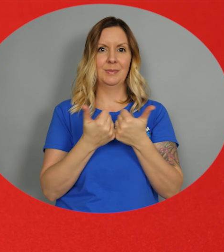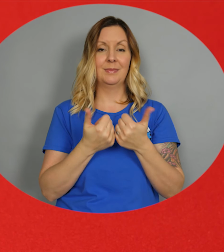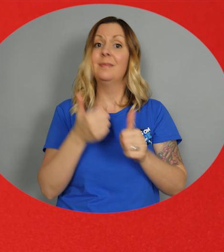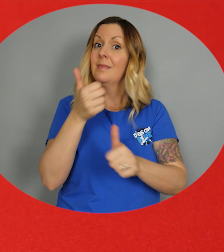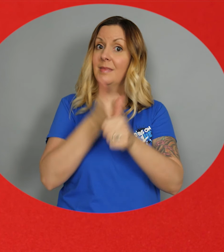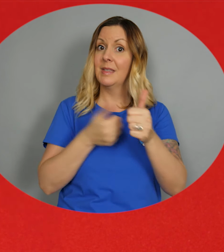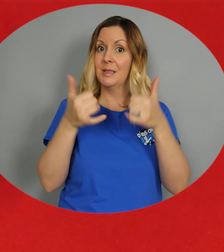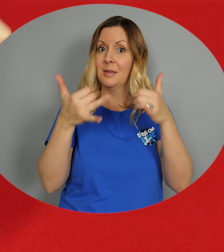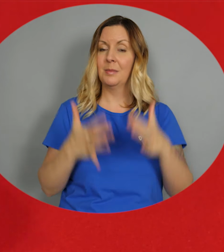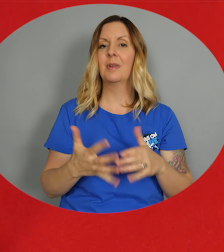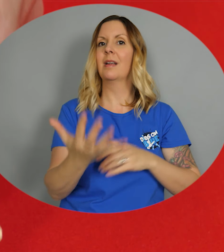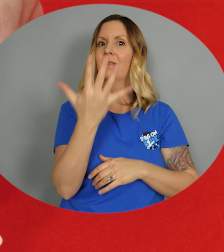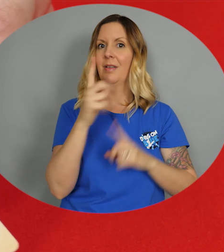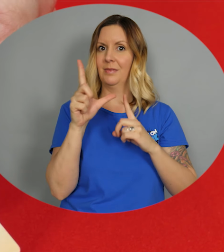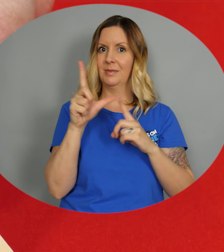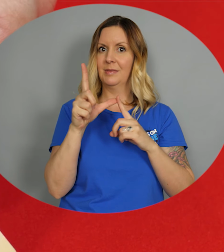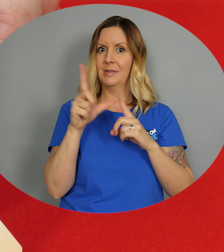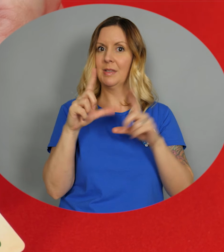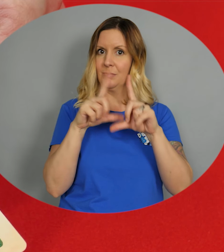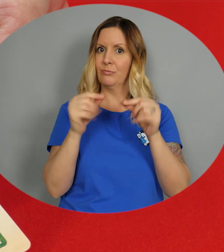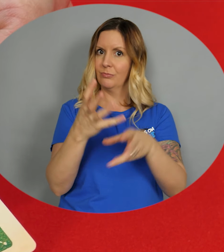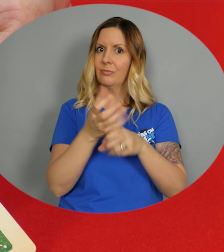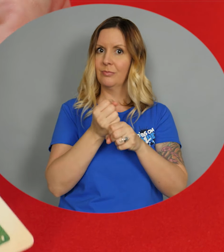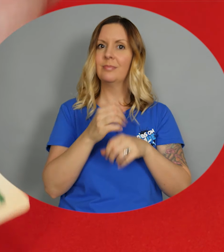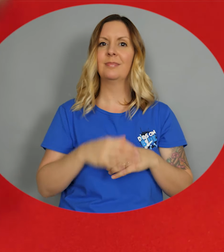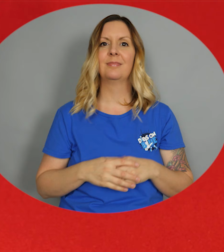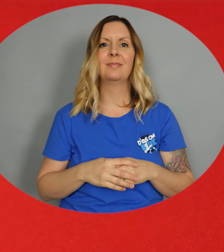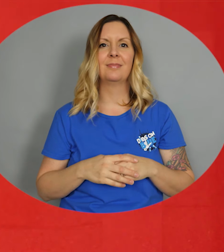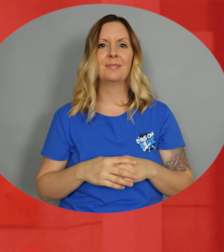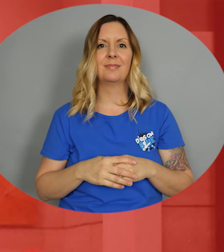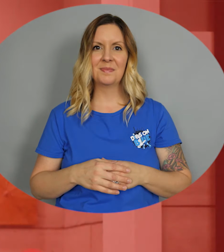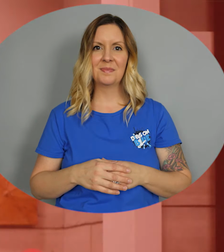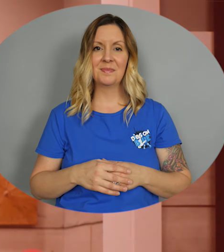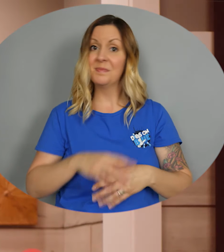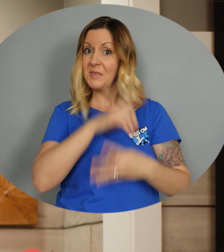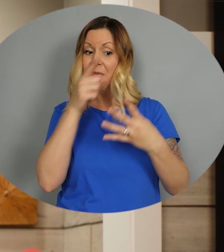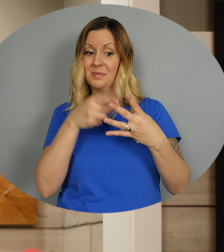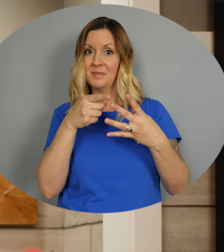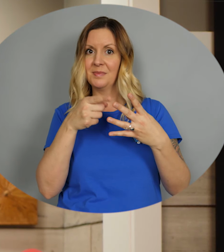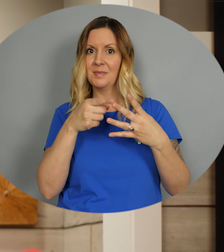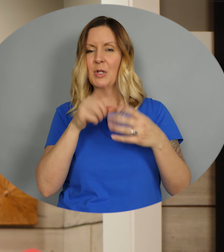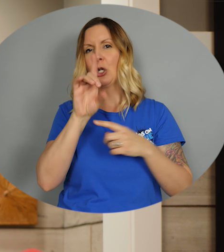And then finally, deal 5 letter cards to each of the players. Now it is time for the Draft